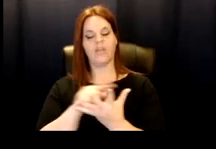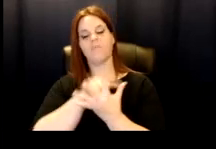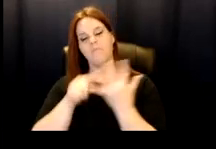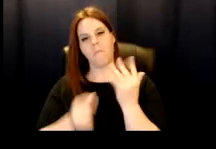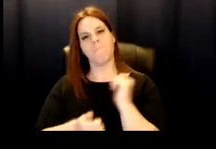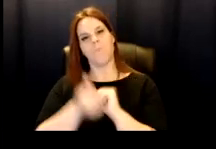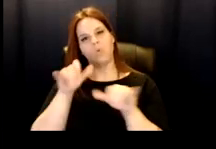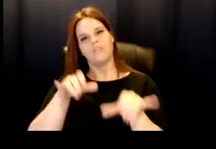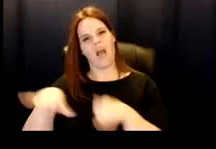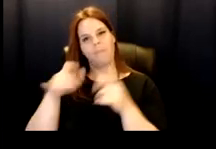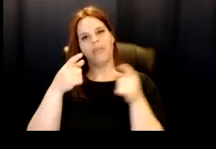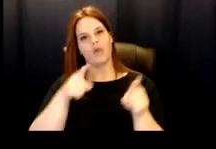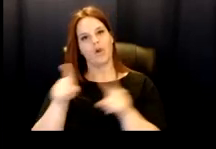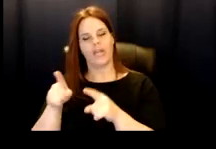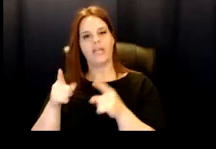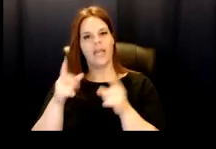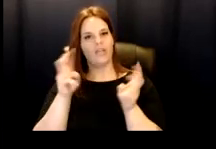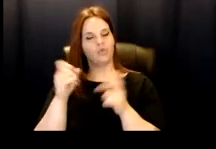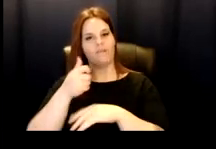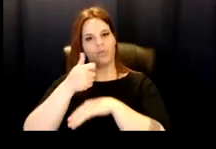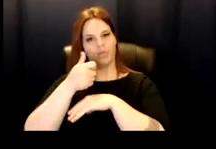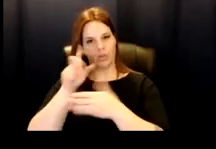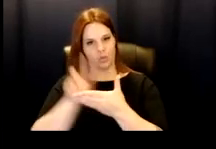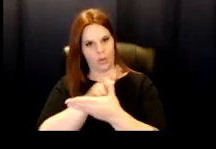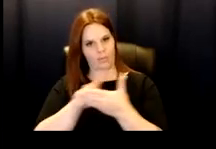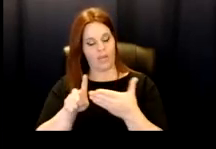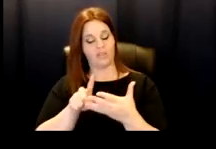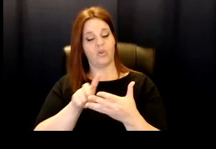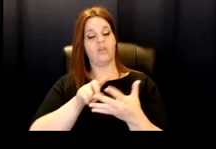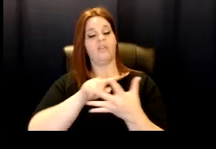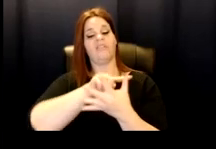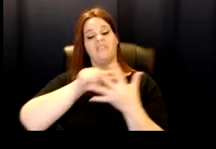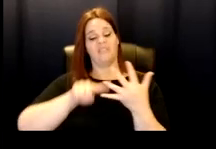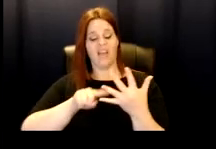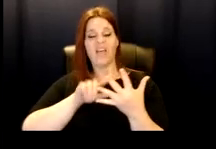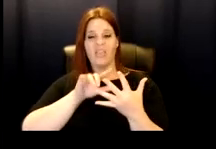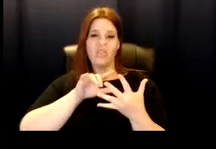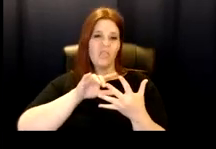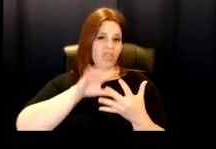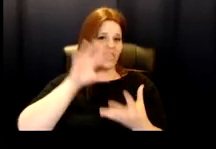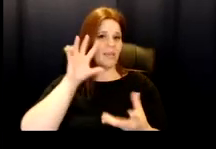allegations of discrimination comprise 84% of all allegation activity in the database